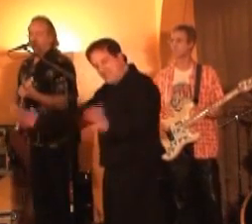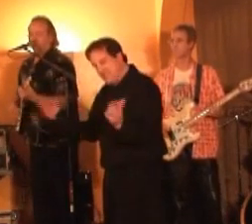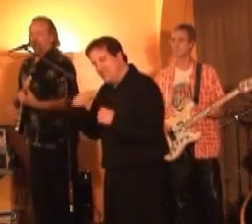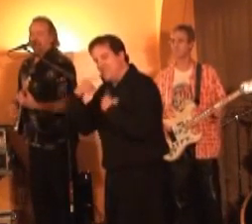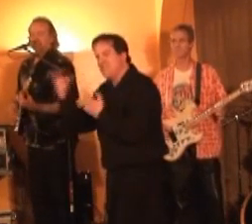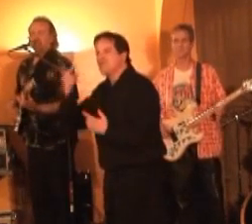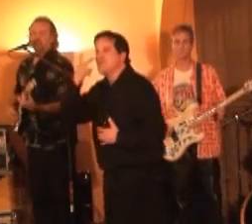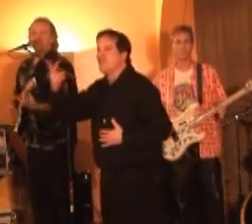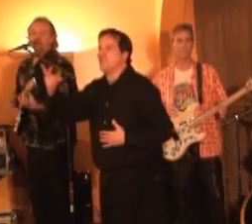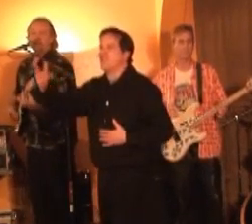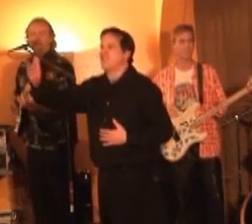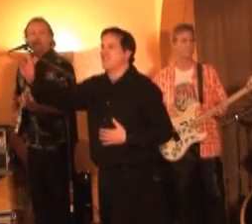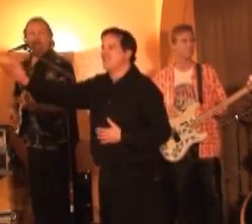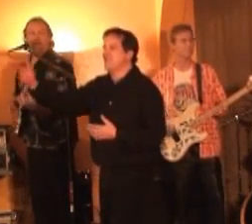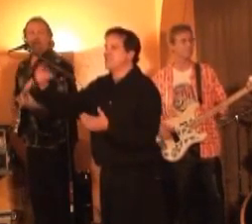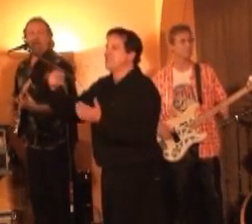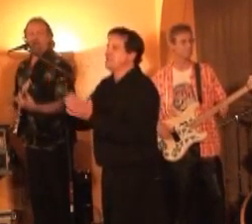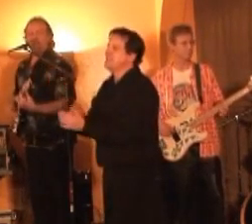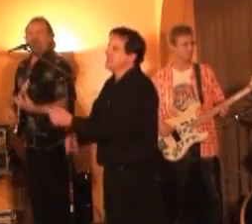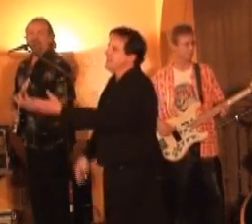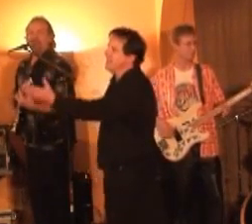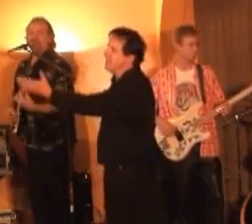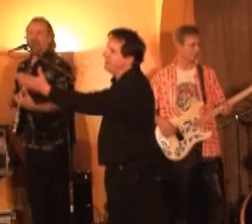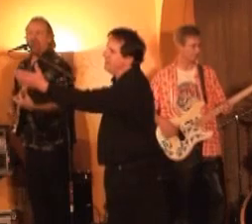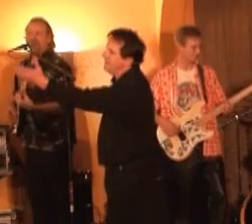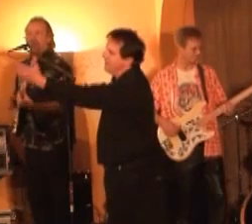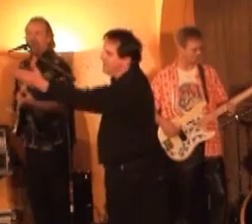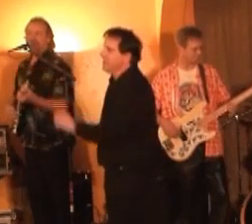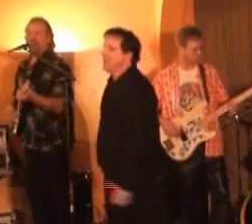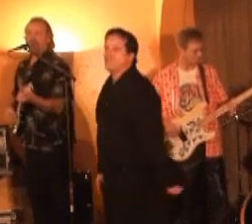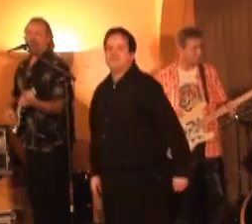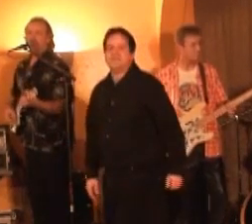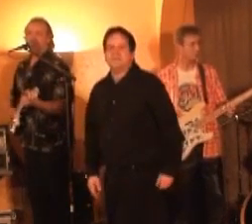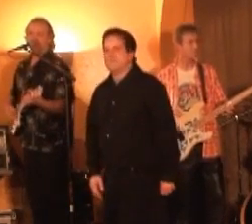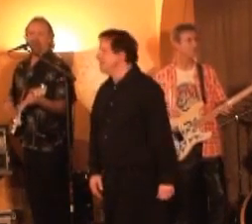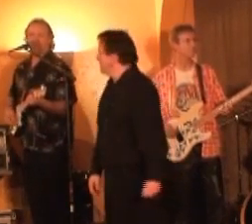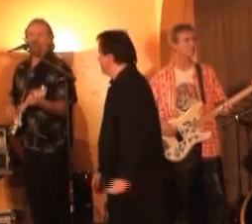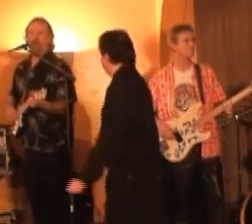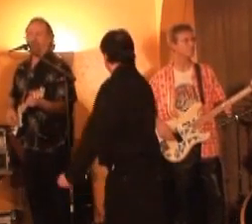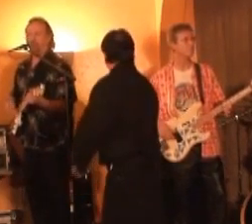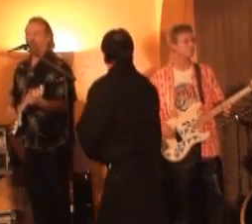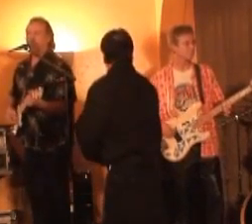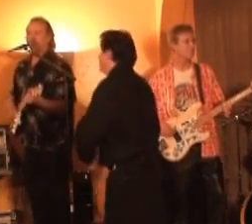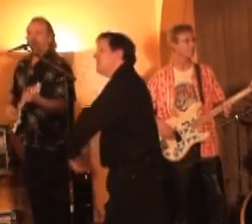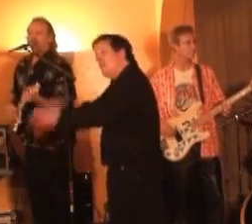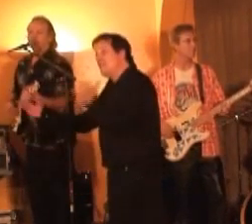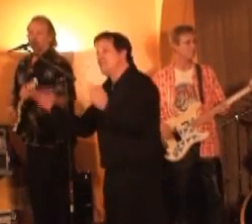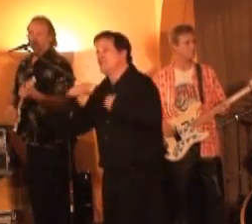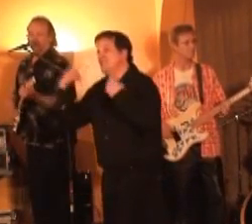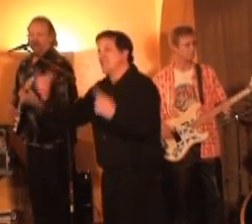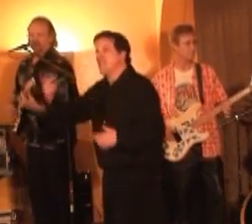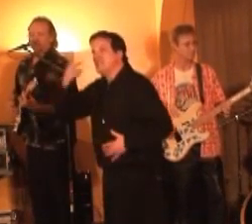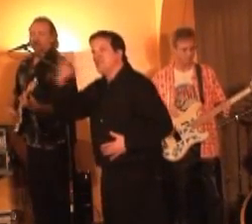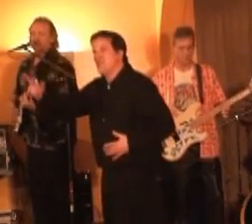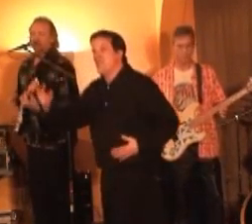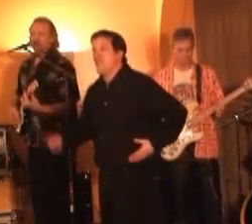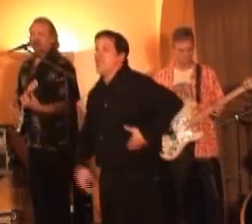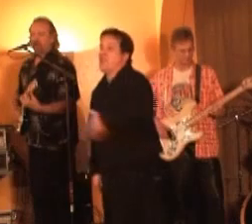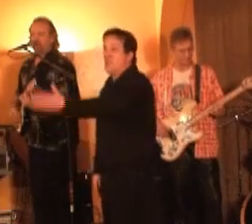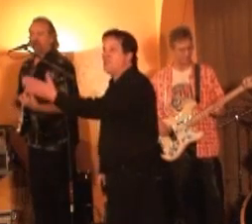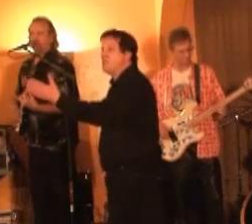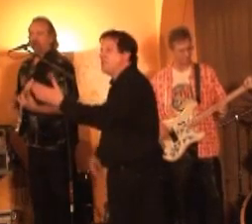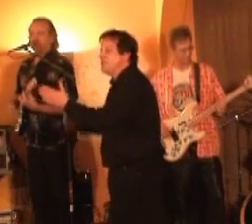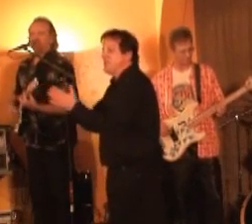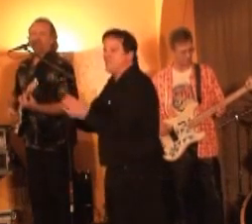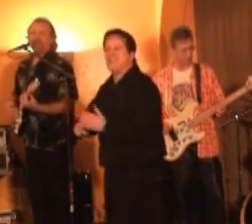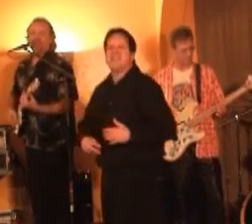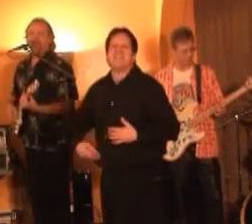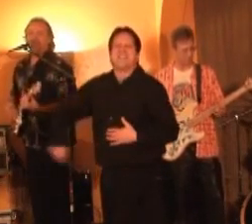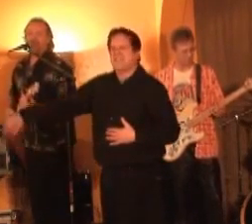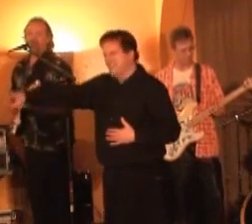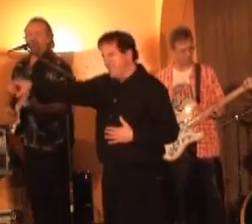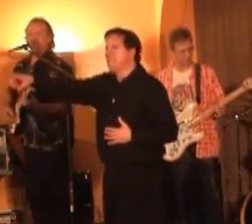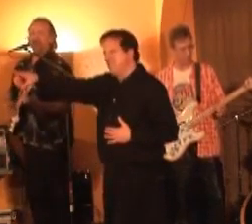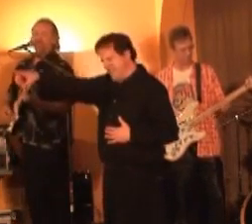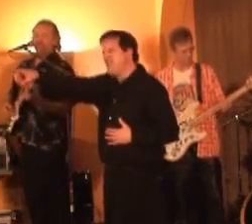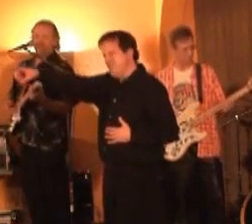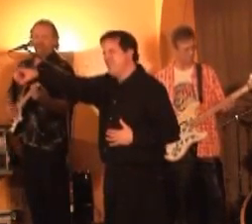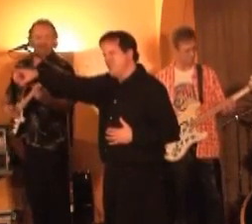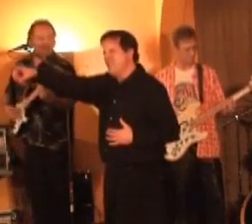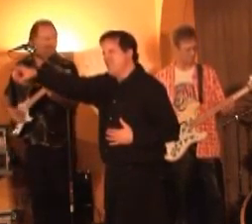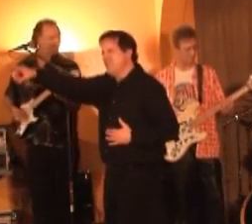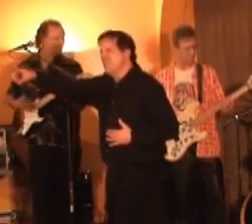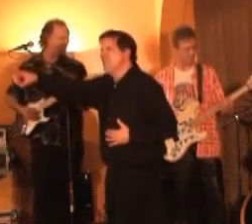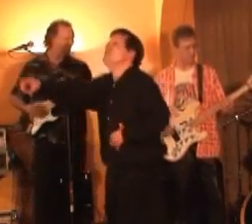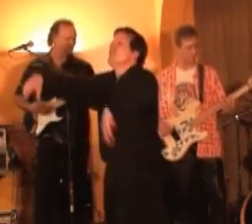Since I saw her standing there!